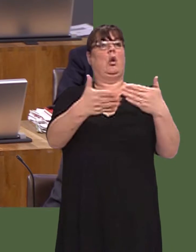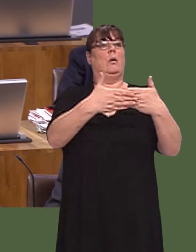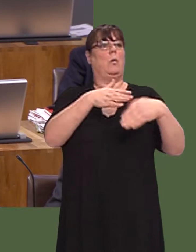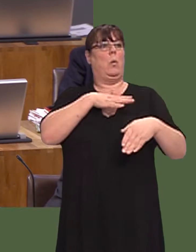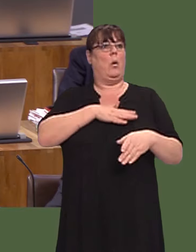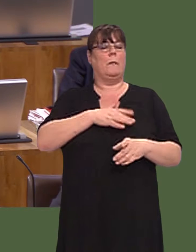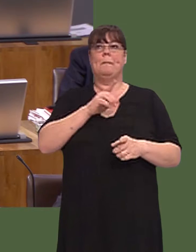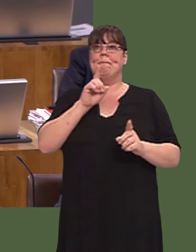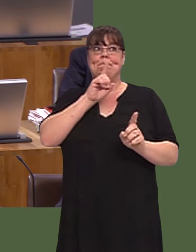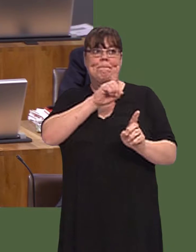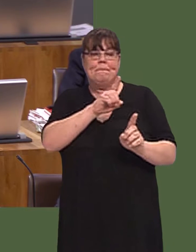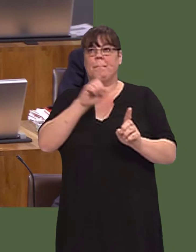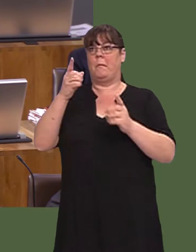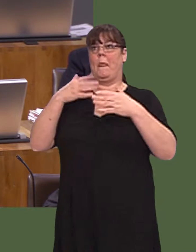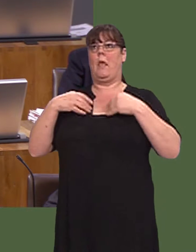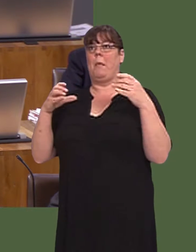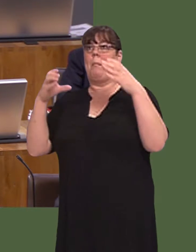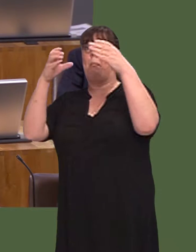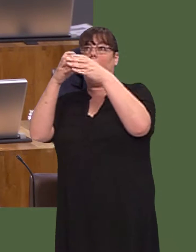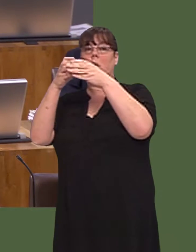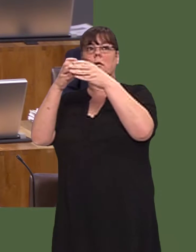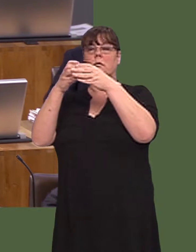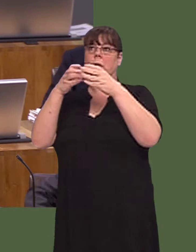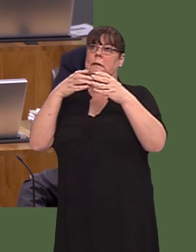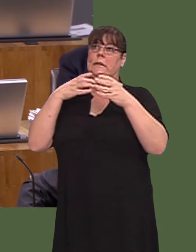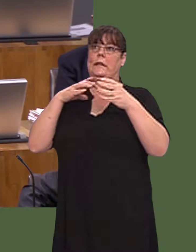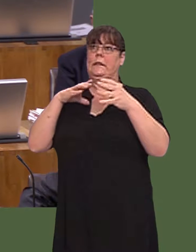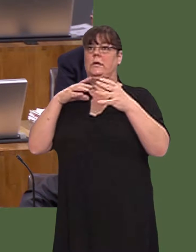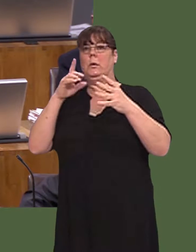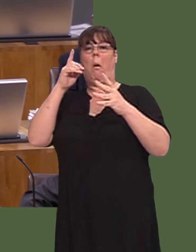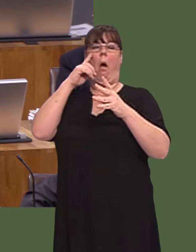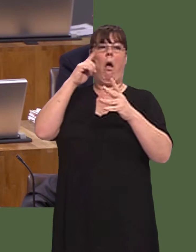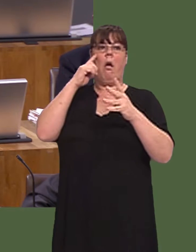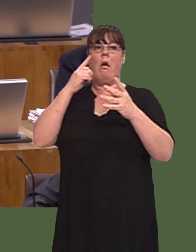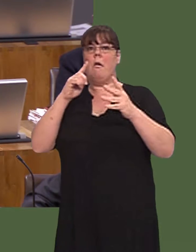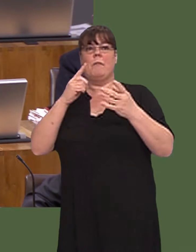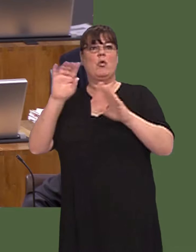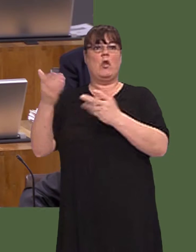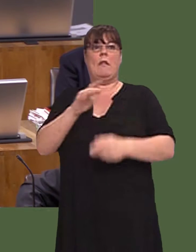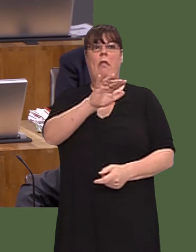However, the health board then establishes a system in order to ensure that the service is available.